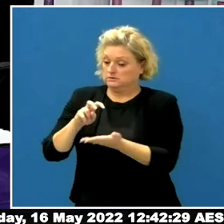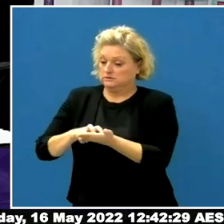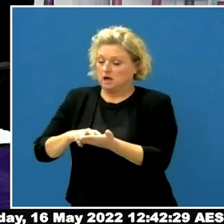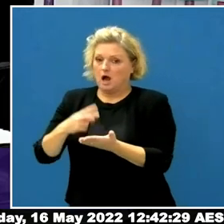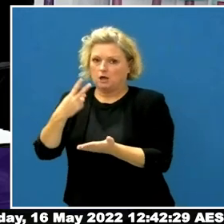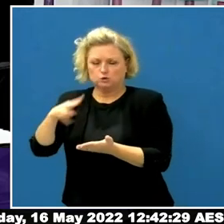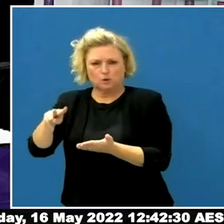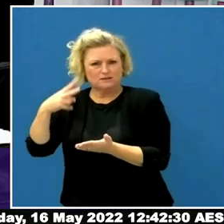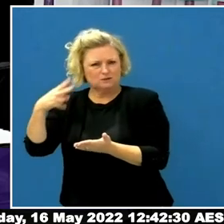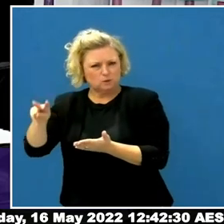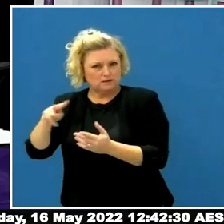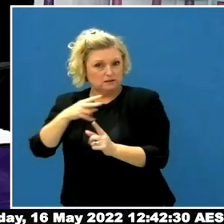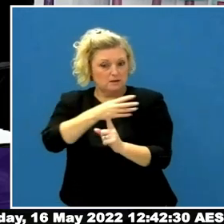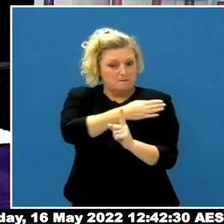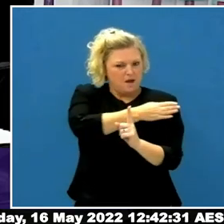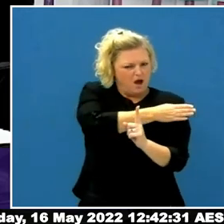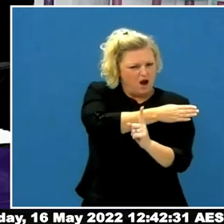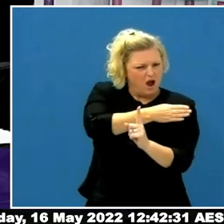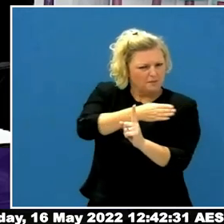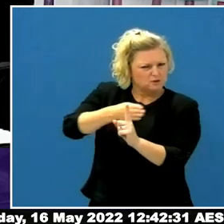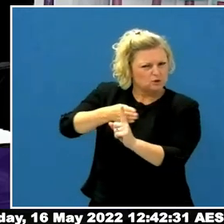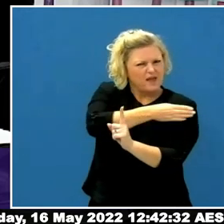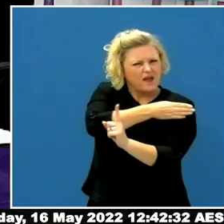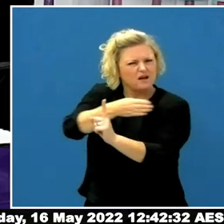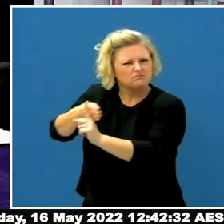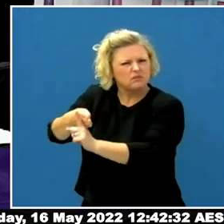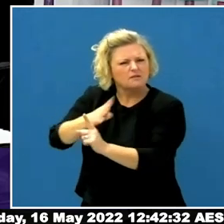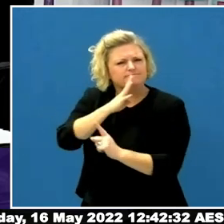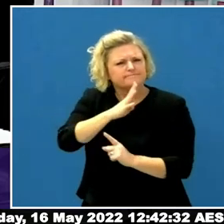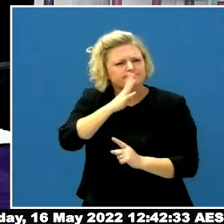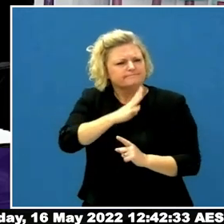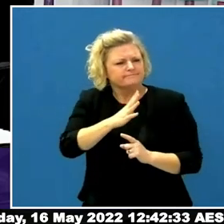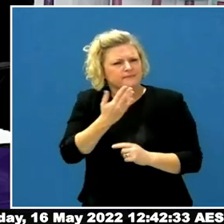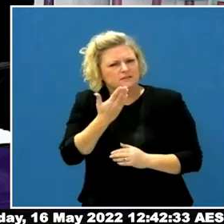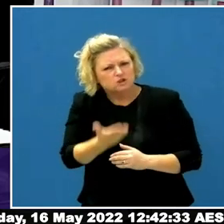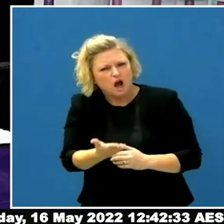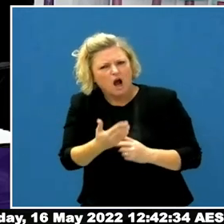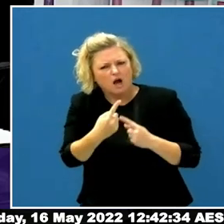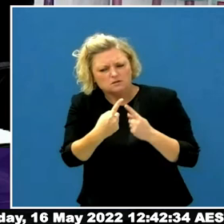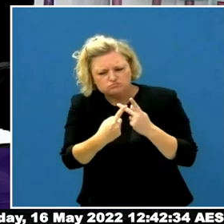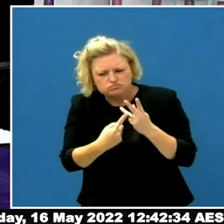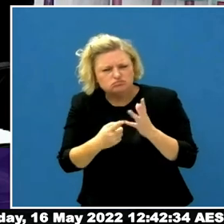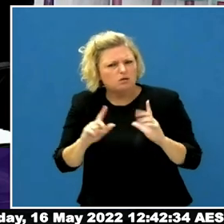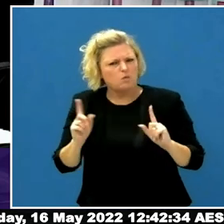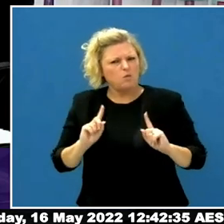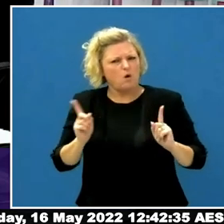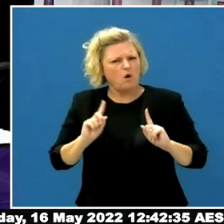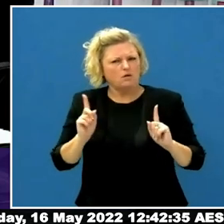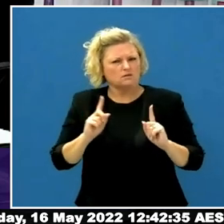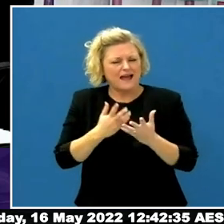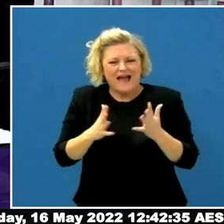What sort of - what are the charges, who is paying the charges, how are they working out what the amount is, and where do we get the $173,000?